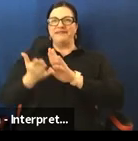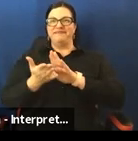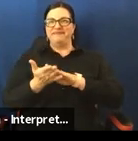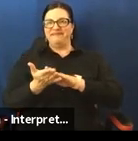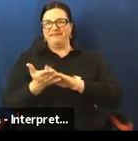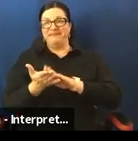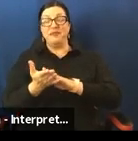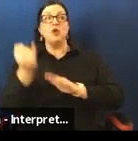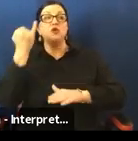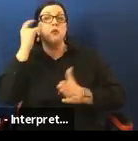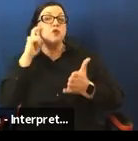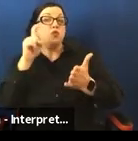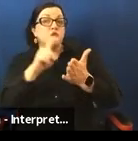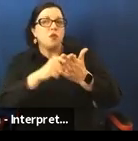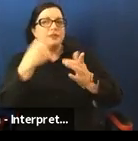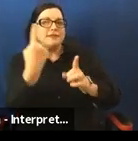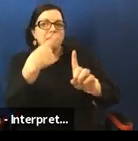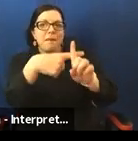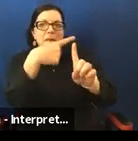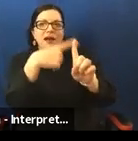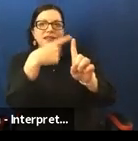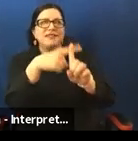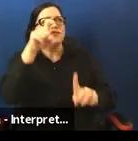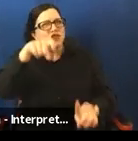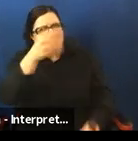Jason Williams: And so here's some really simple resources that you can plug kids into